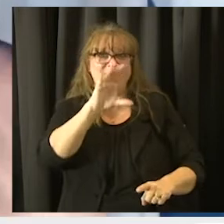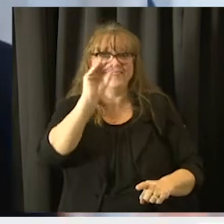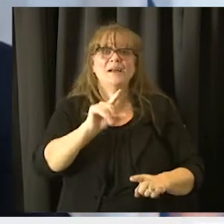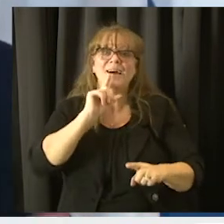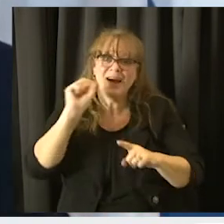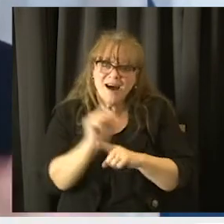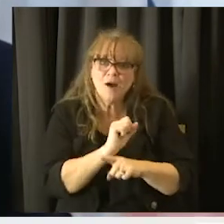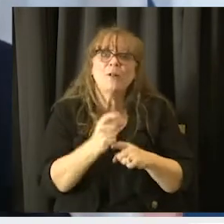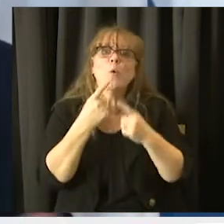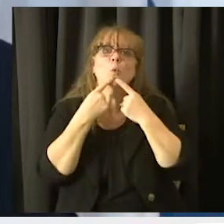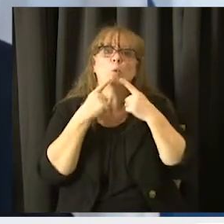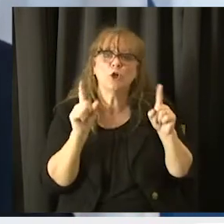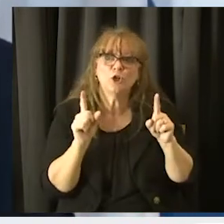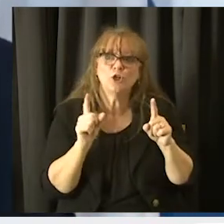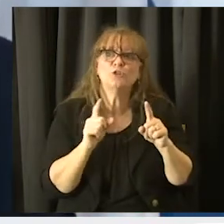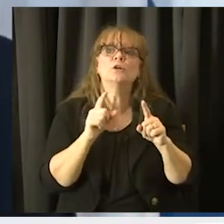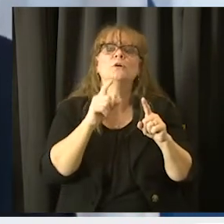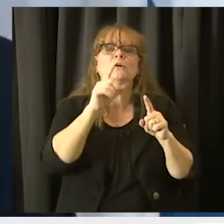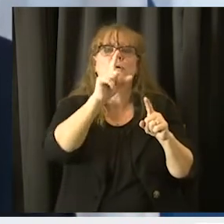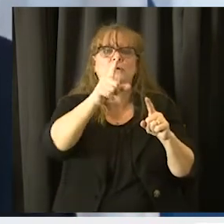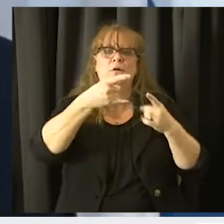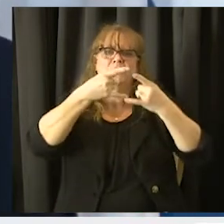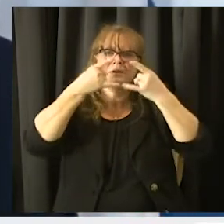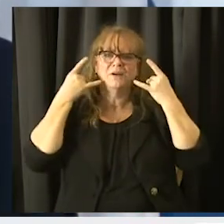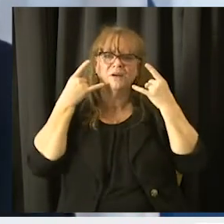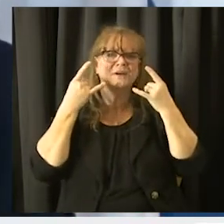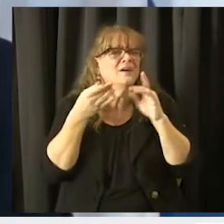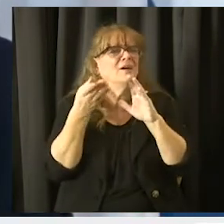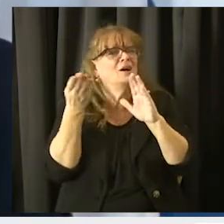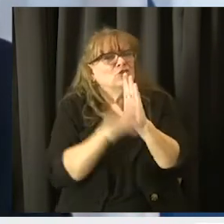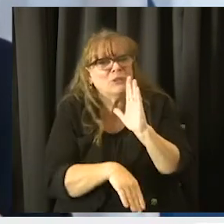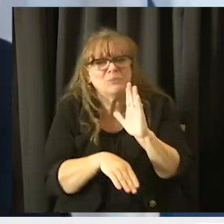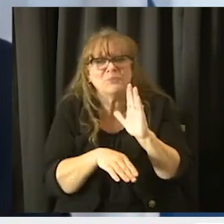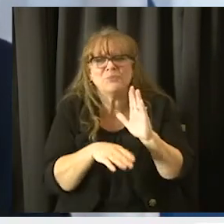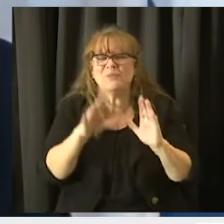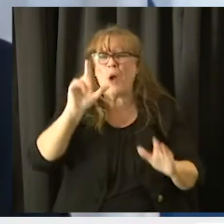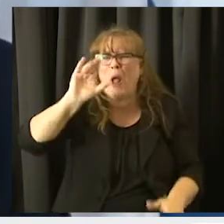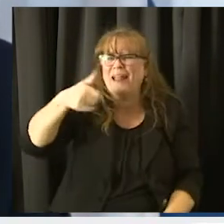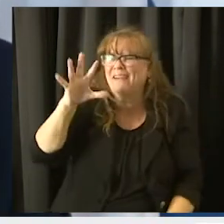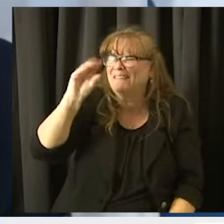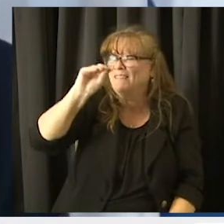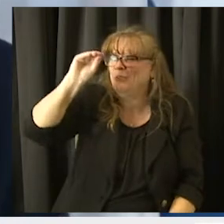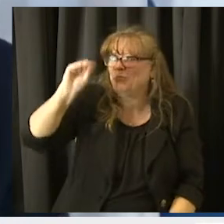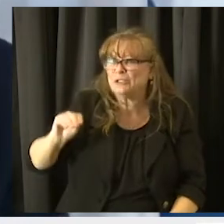it's called a mask where one um and if in fact this variant turns out to be more transmissible